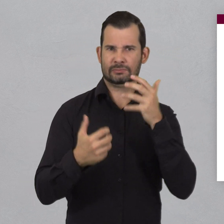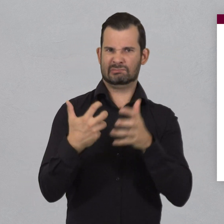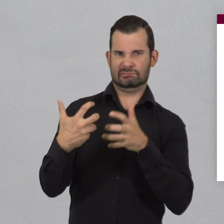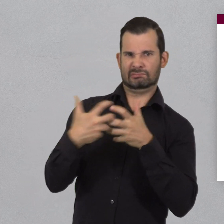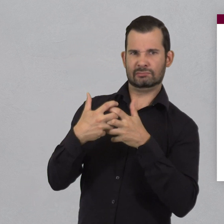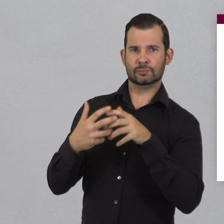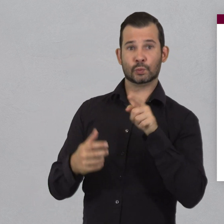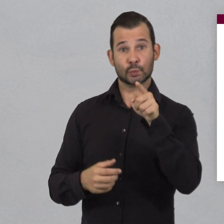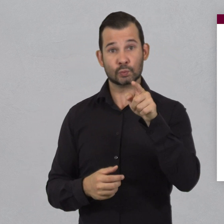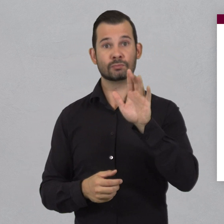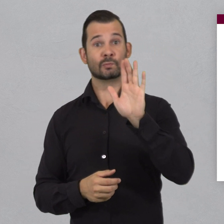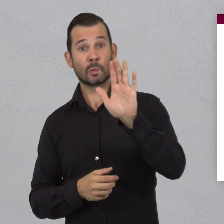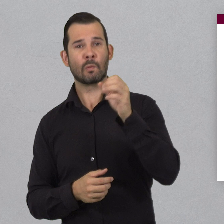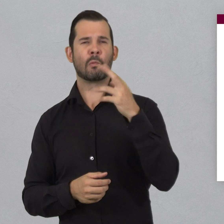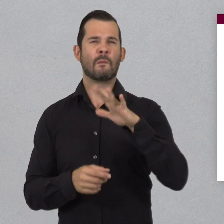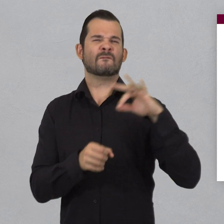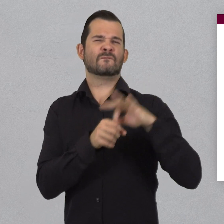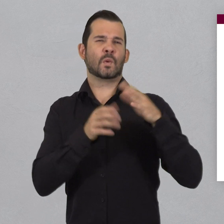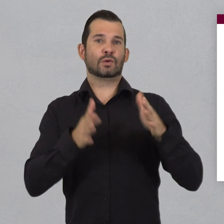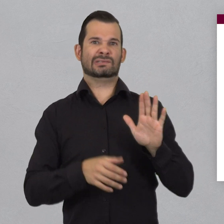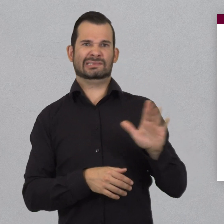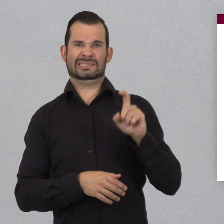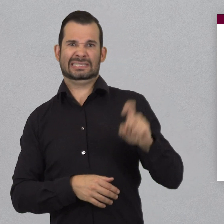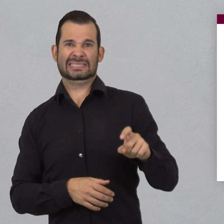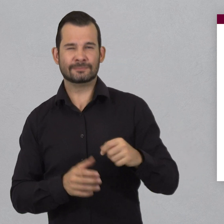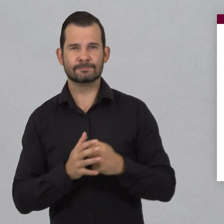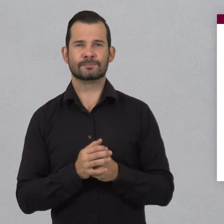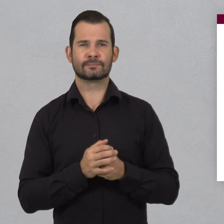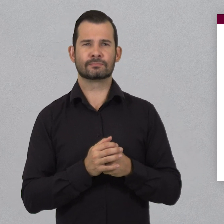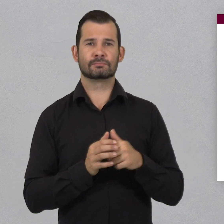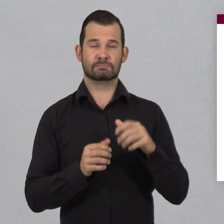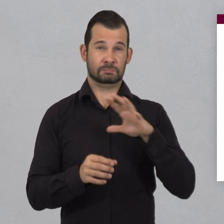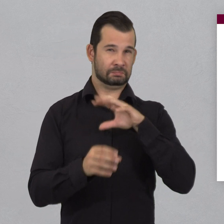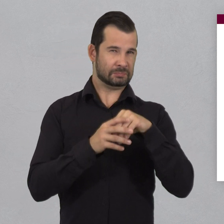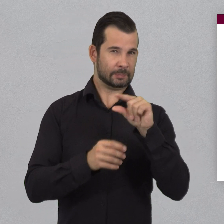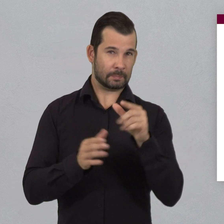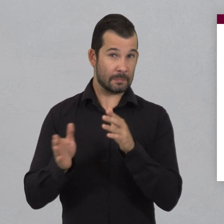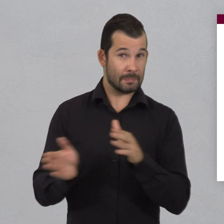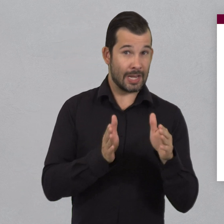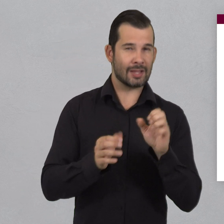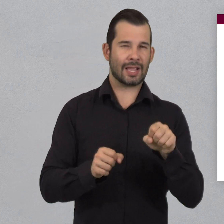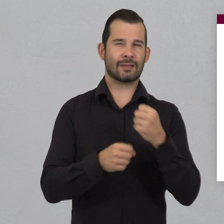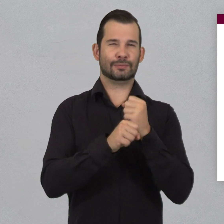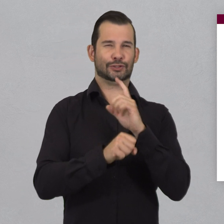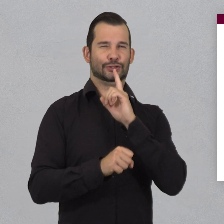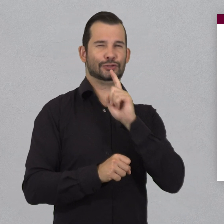that will best meet your, or the voter’s, needs. With a little planning, you can make sure that